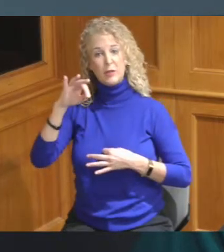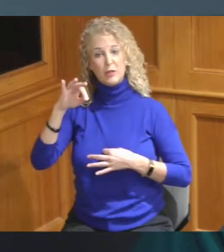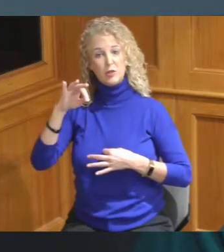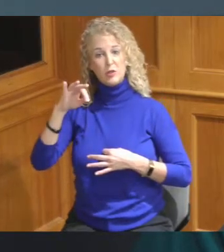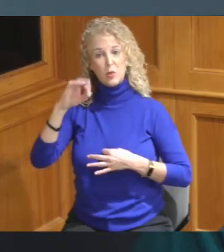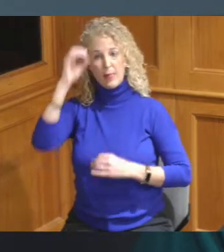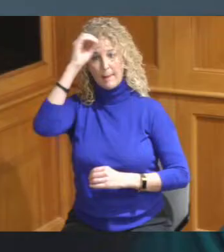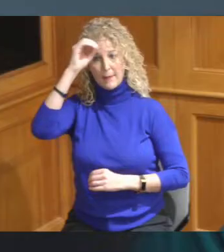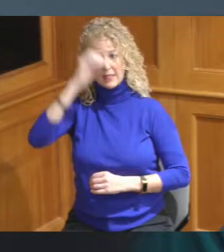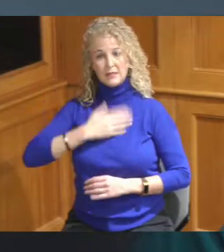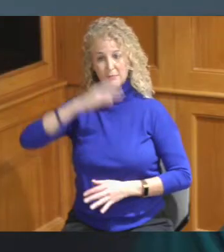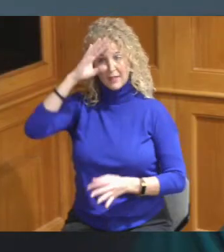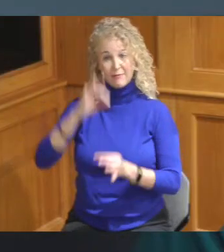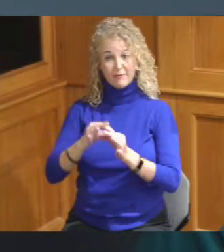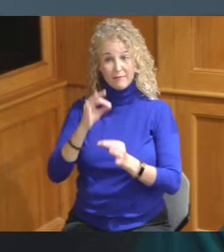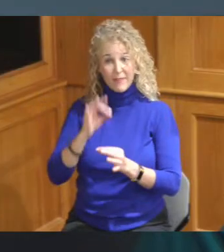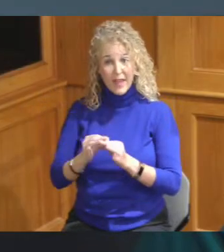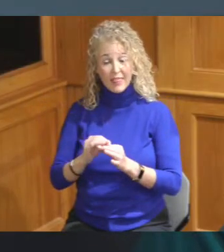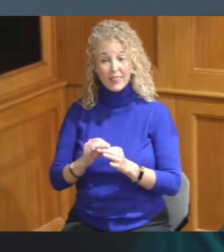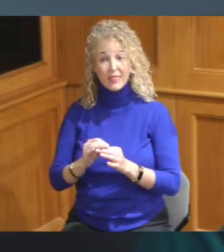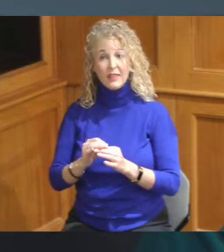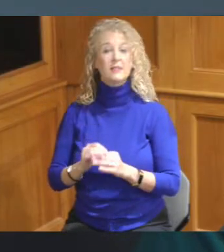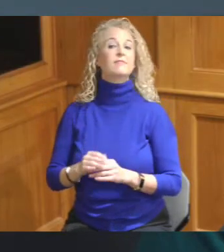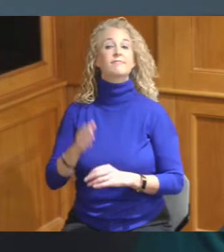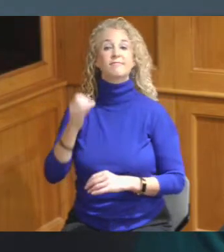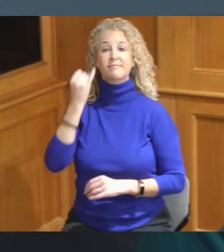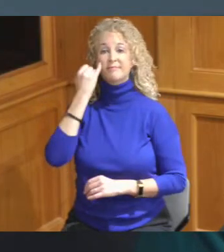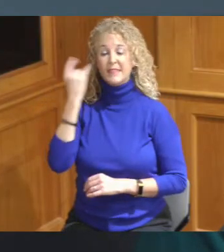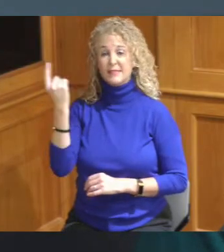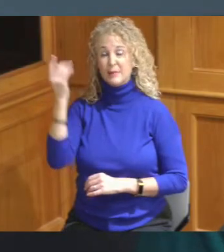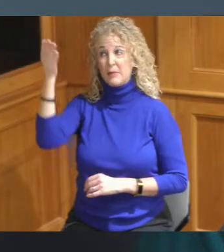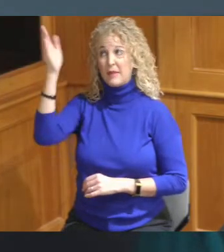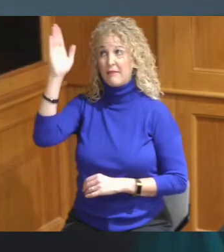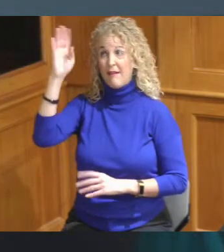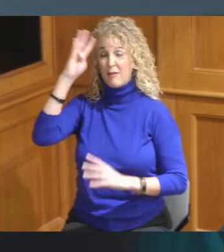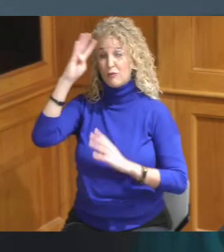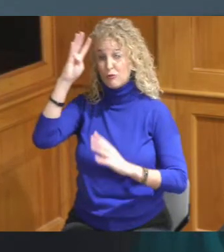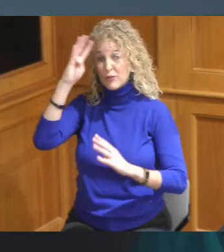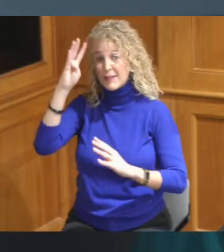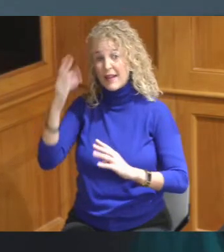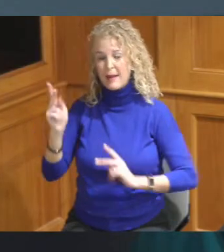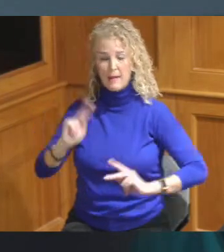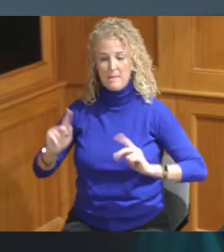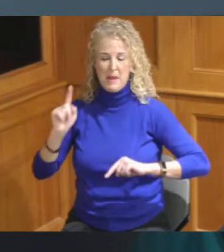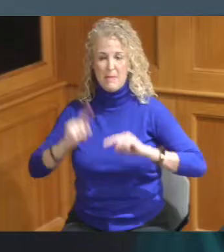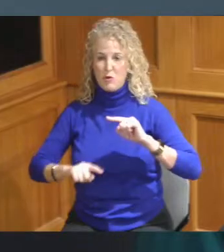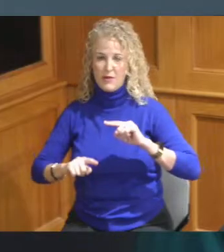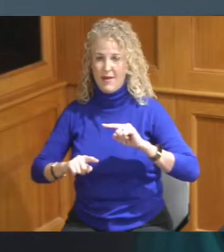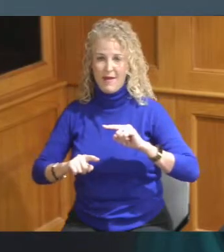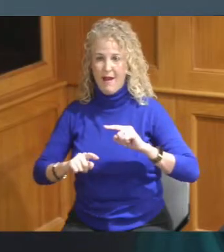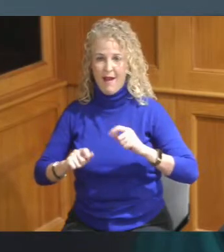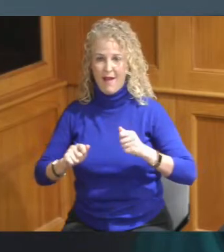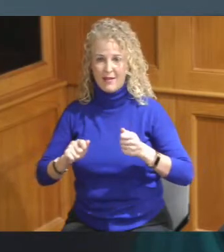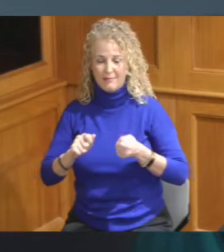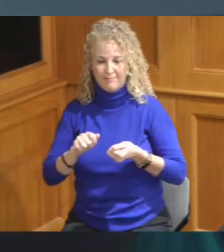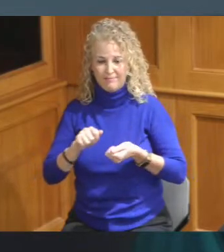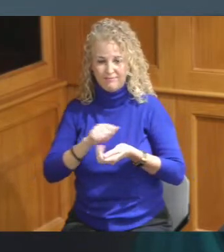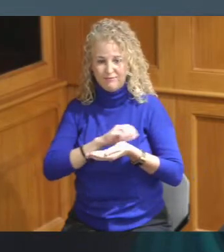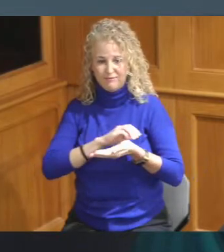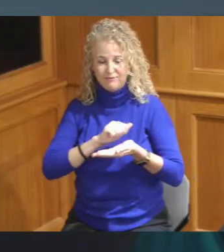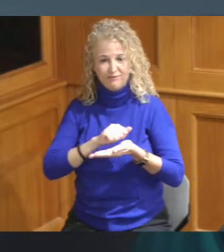faith is that you can't erase what God creates. And so it cannot be erased. And I would encourage